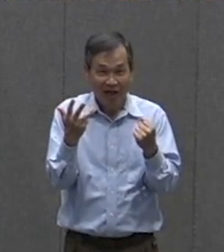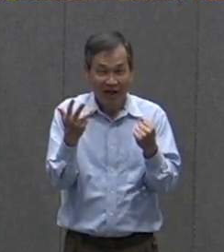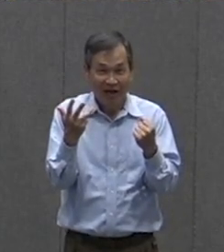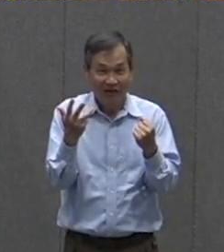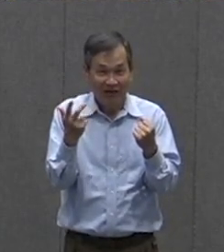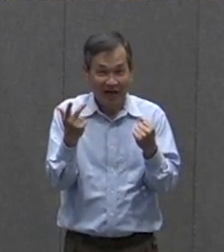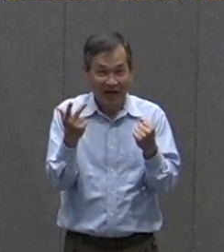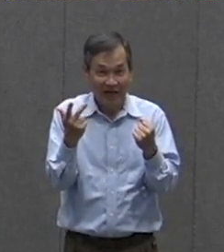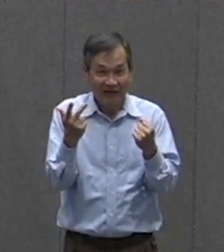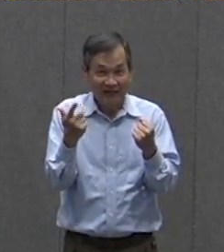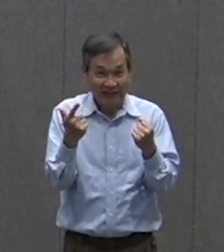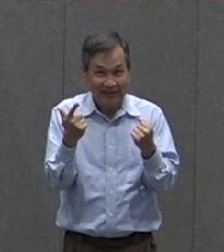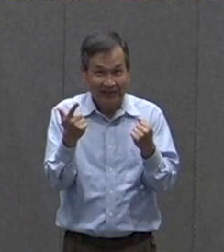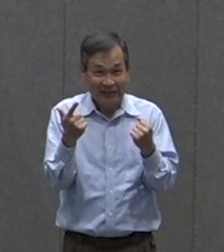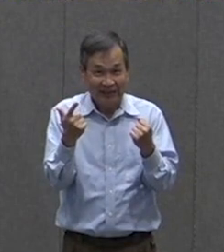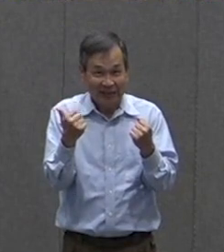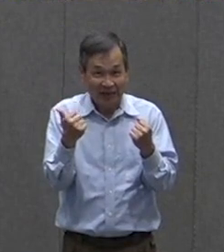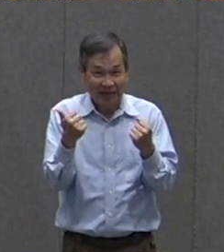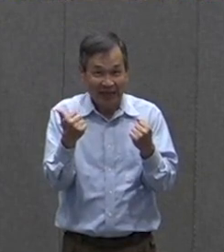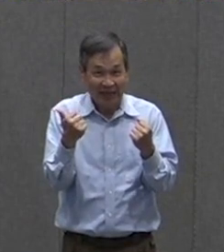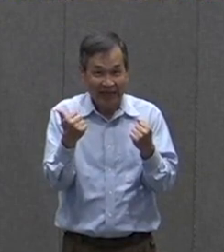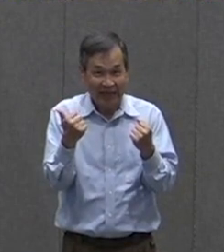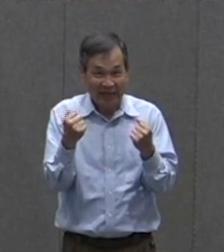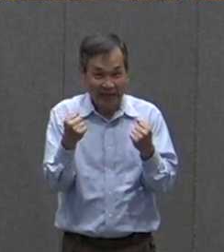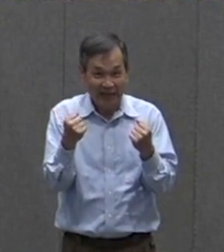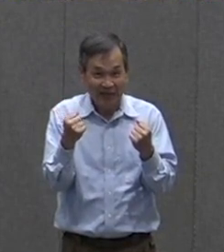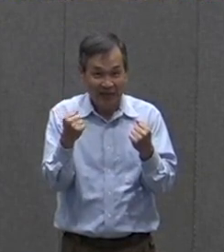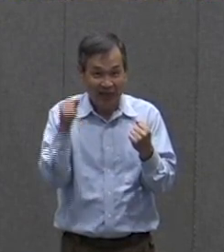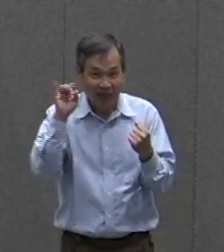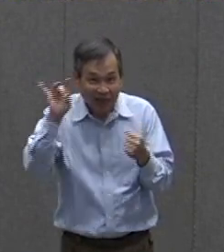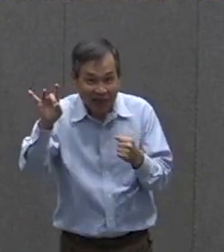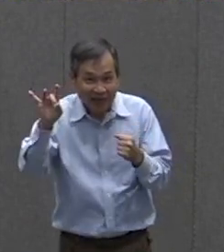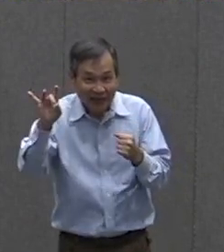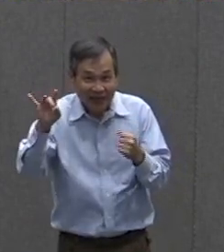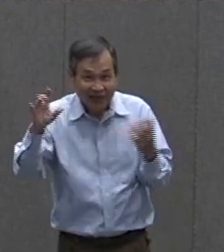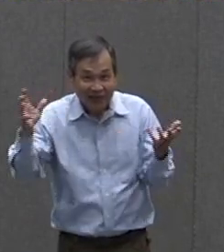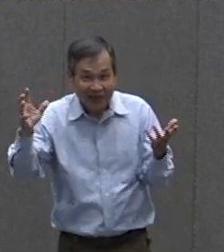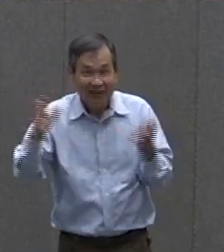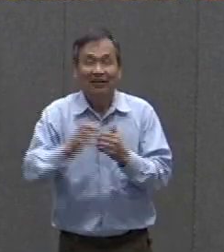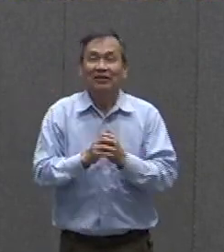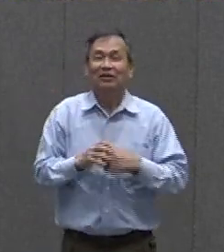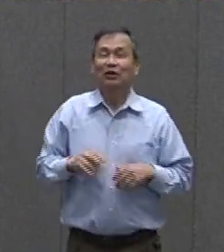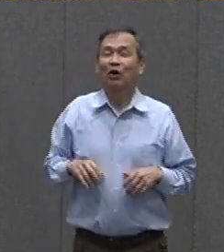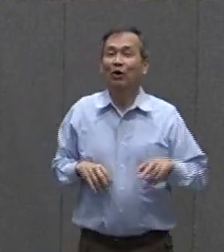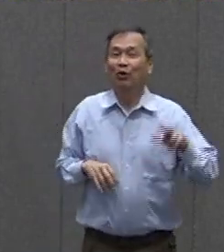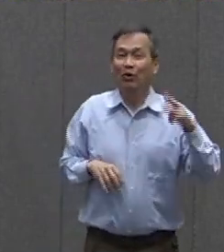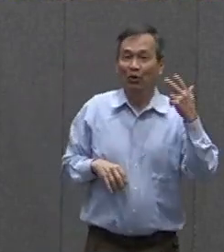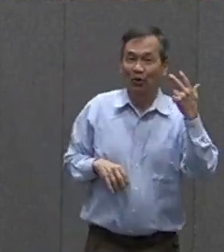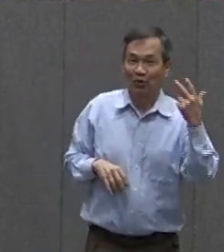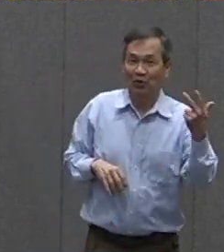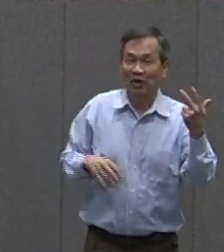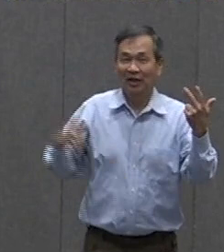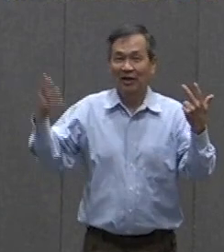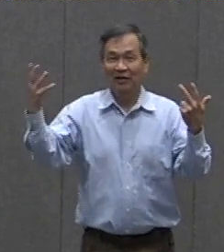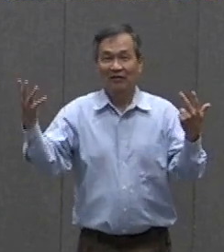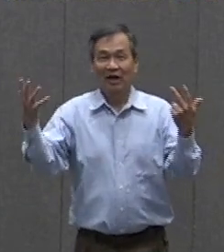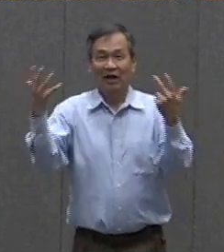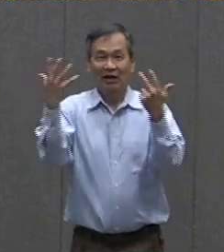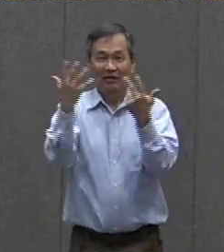Five, six, seven, eight. So three and five together is what?